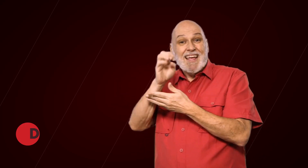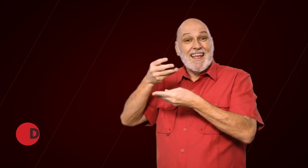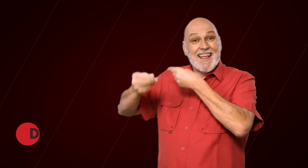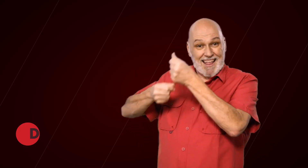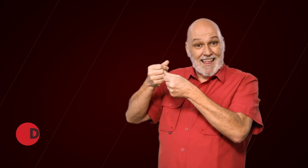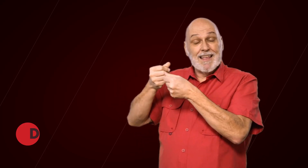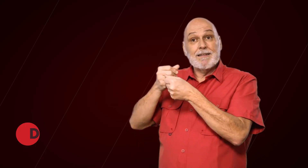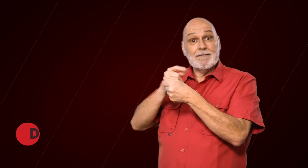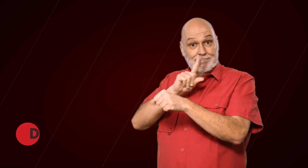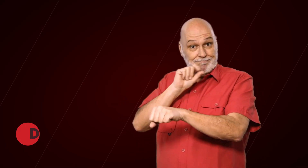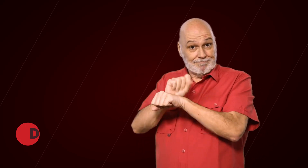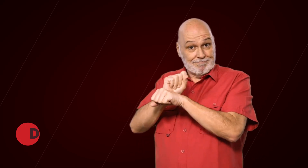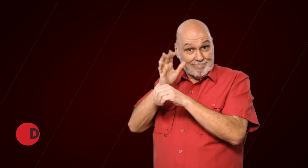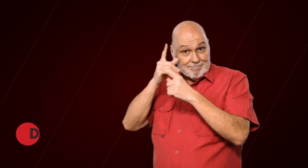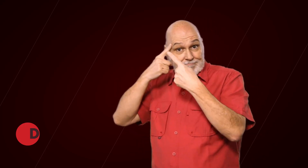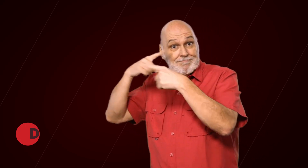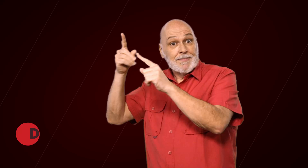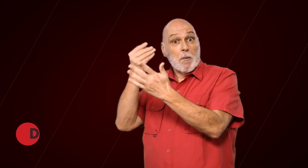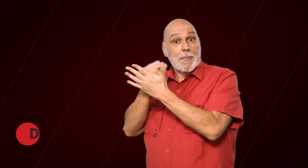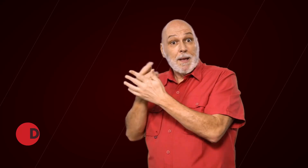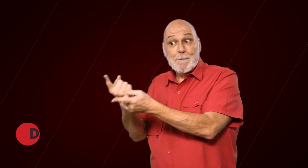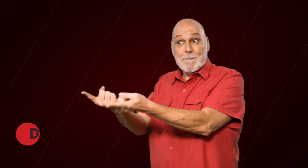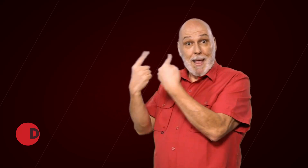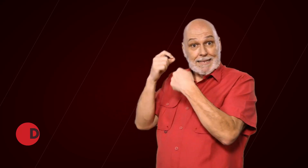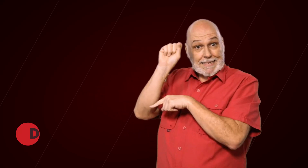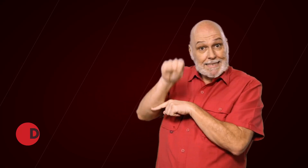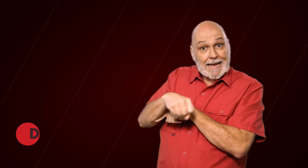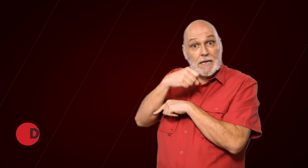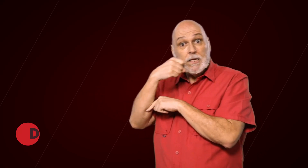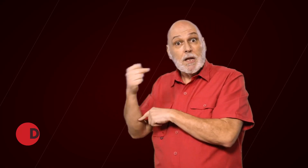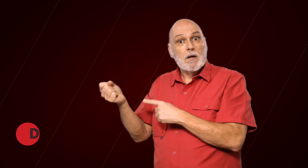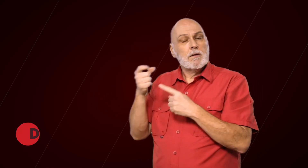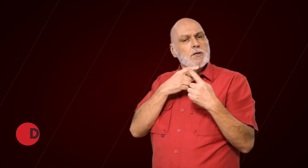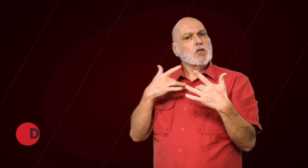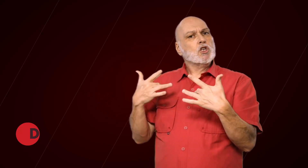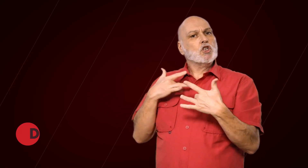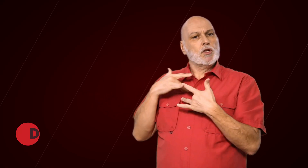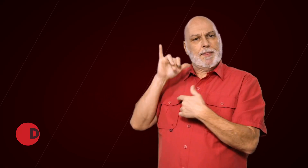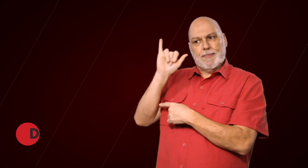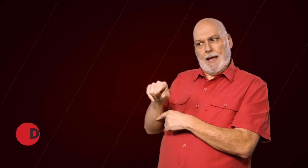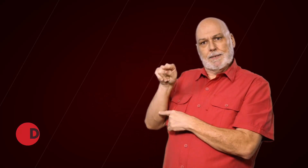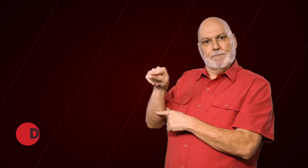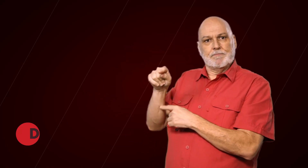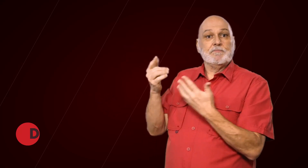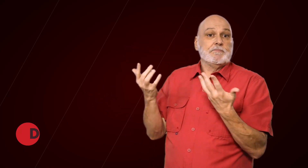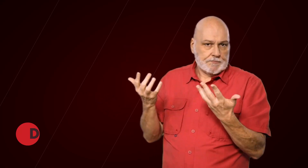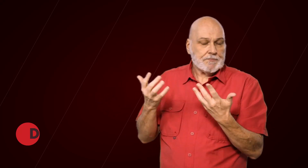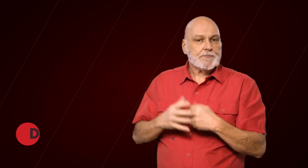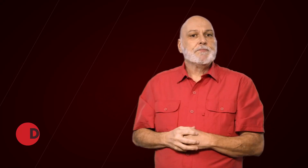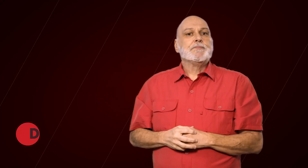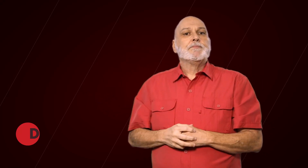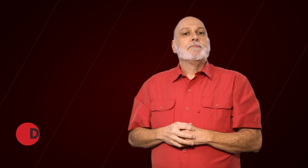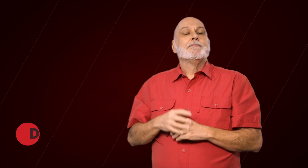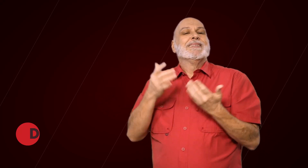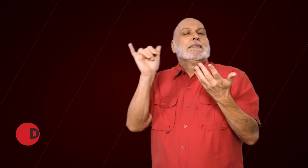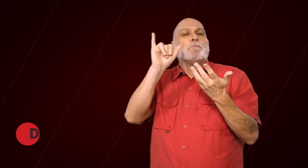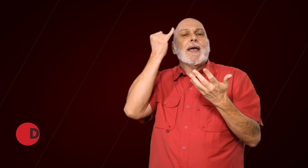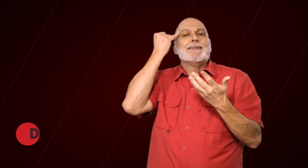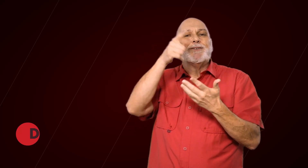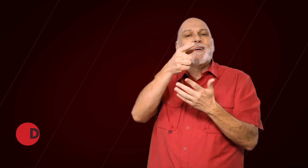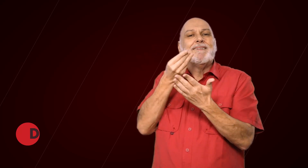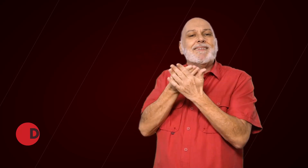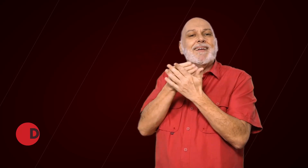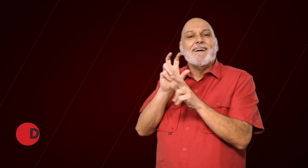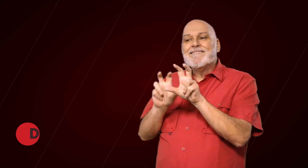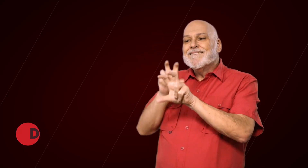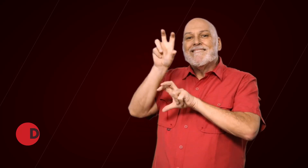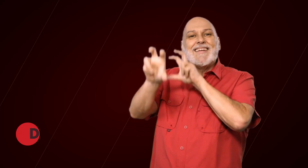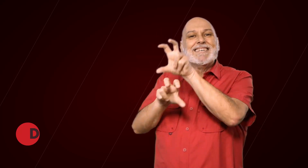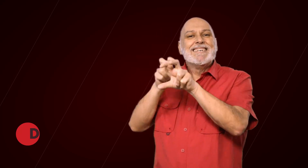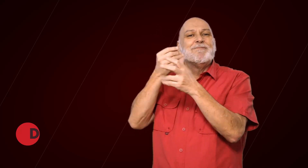assurances of whether these companies would succeed.